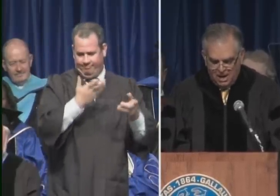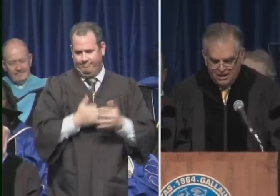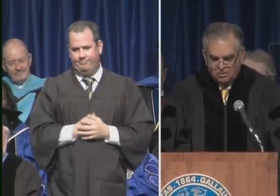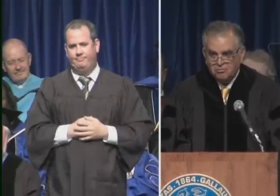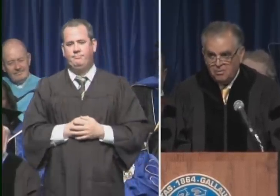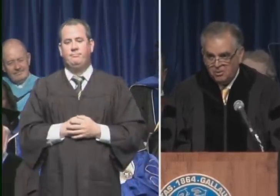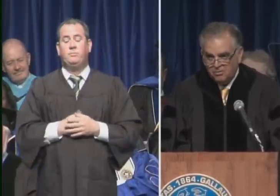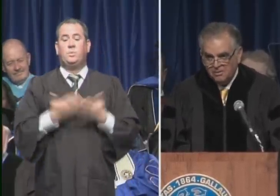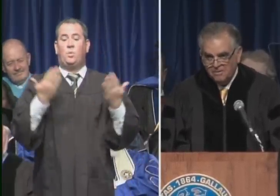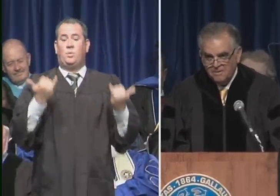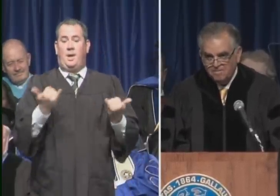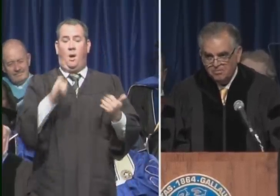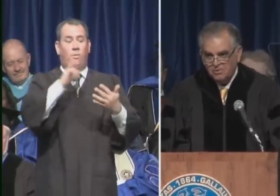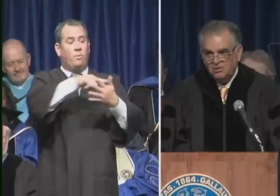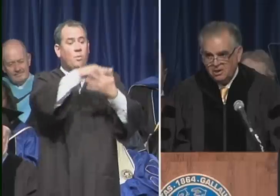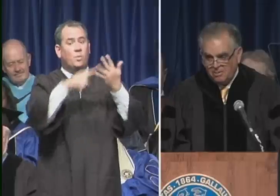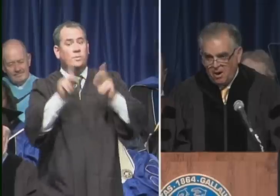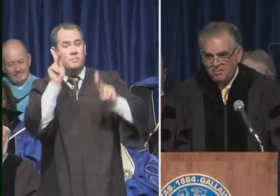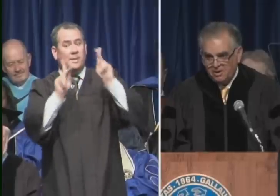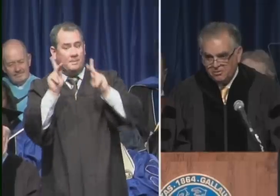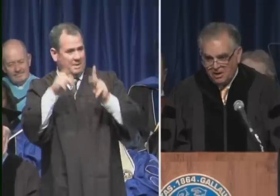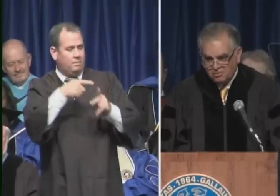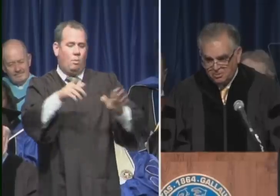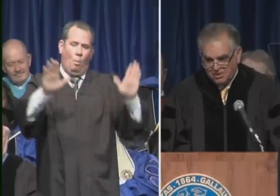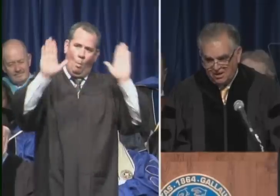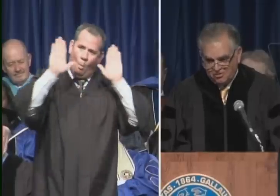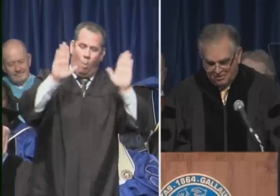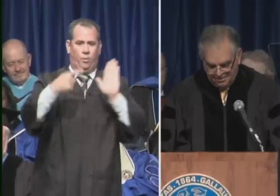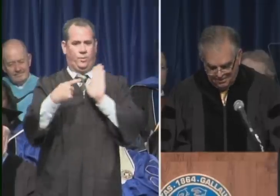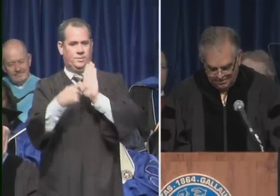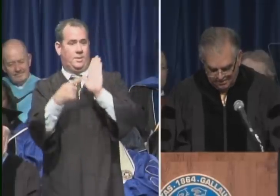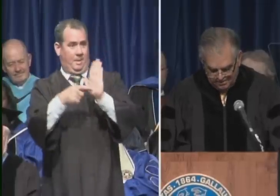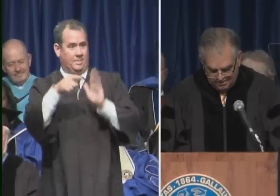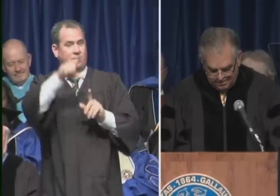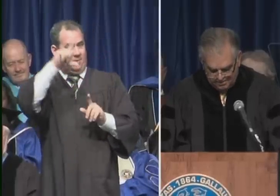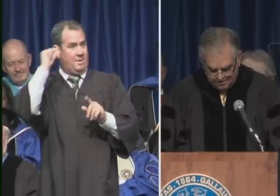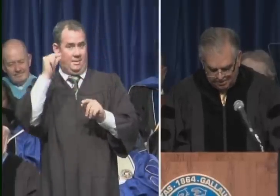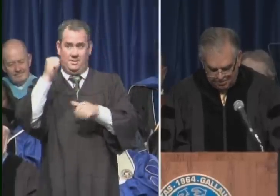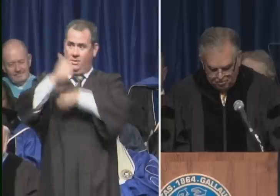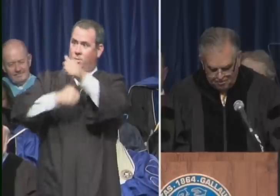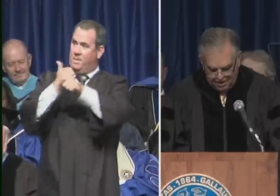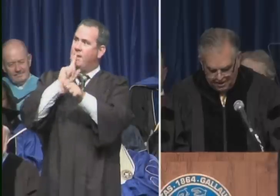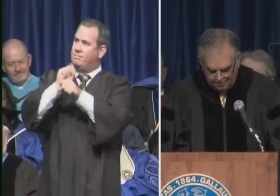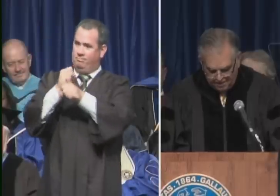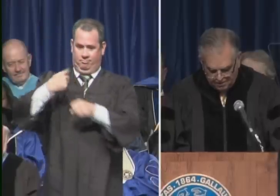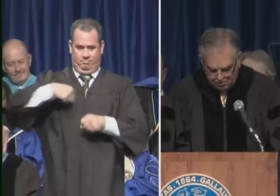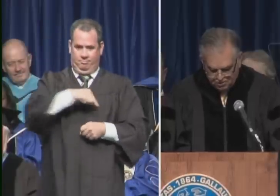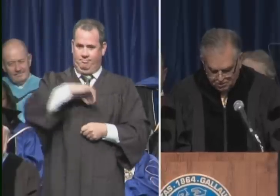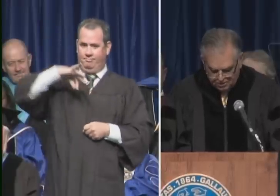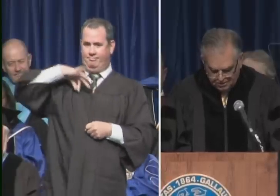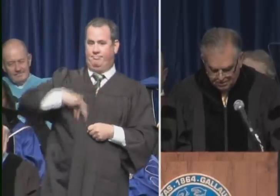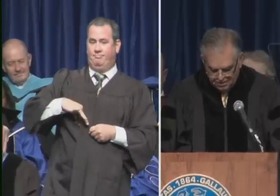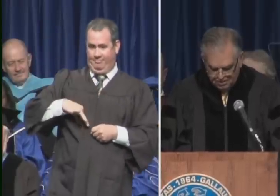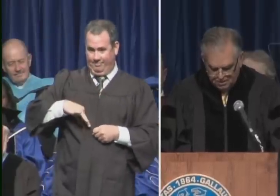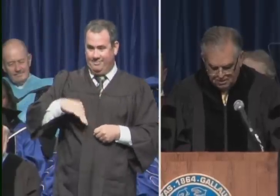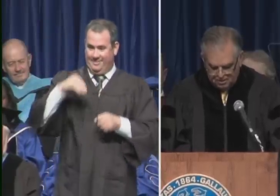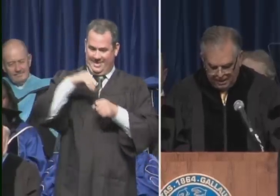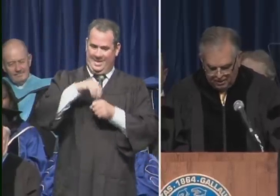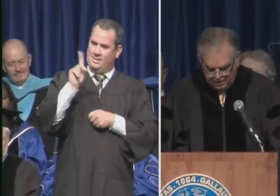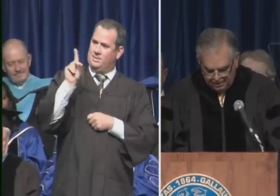contribute to the Department of Transportation. Some of you may have met Kristen or Eleni